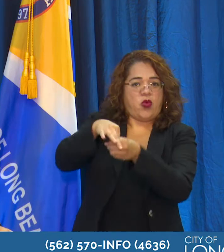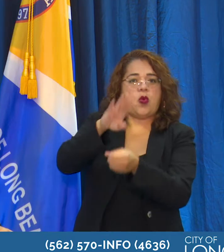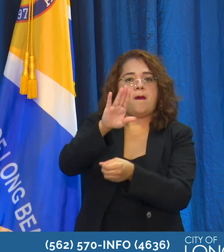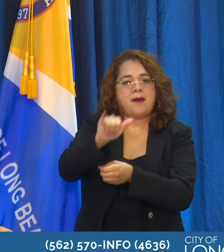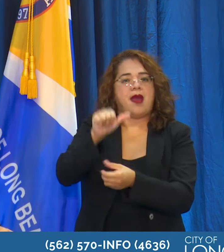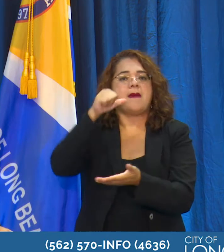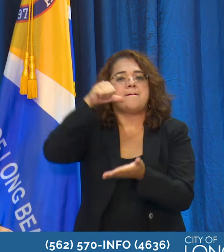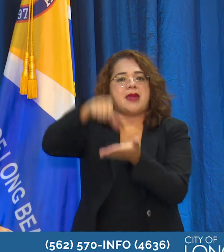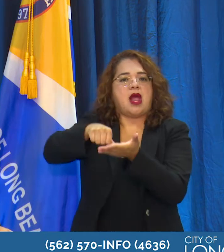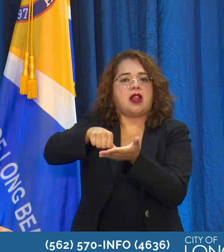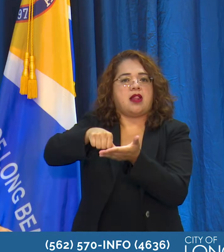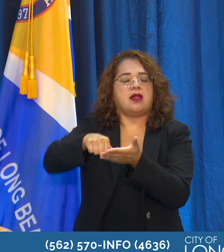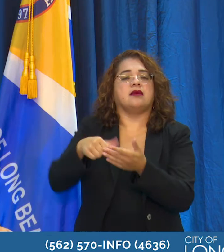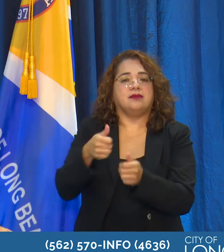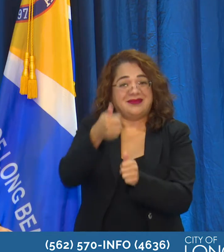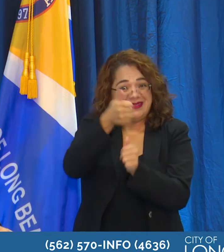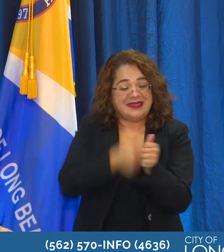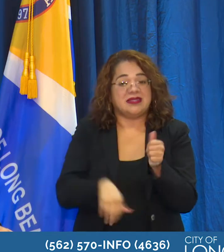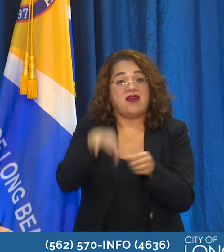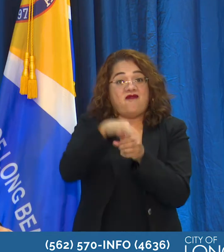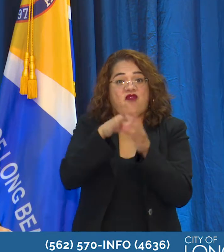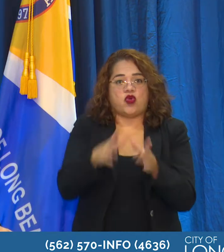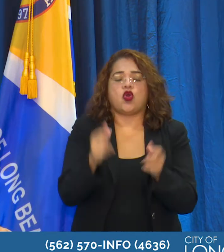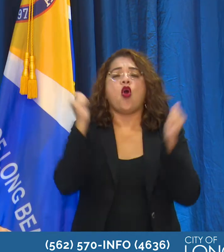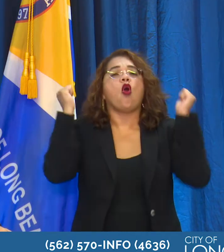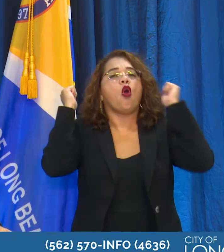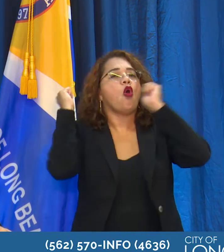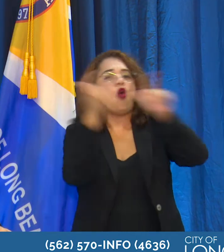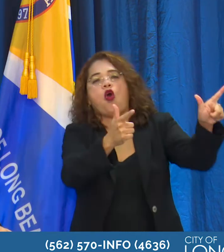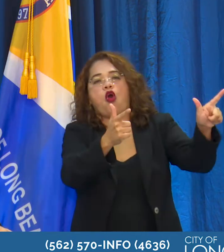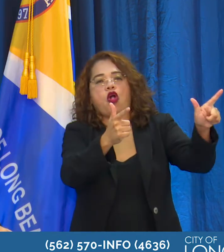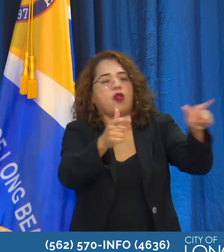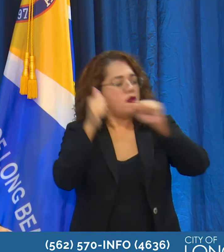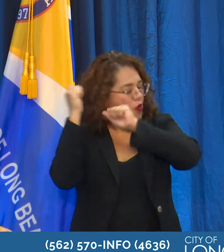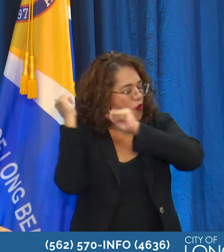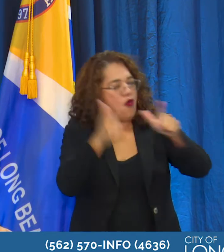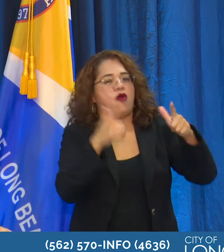Every single voter in the city of Long Beach will be mailed a vote-by-mail.